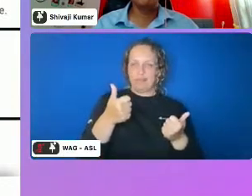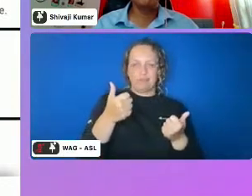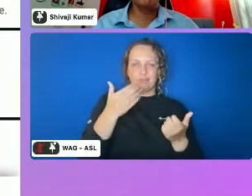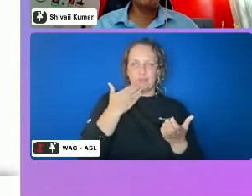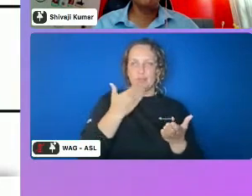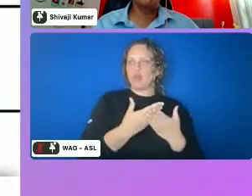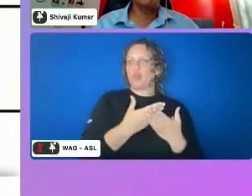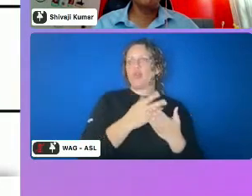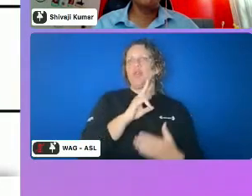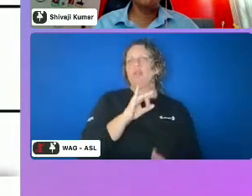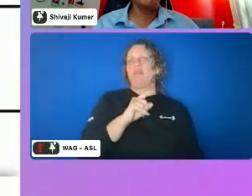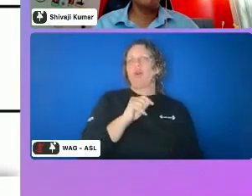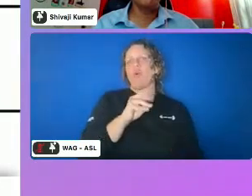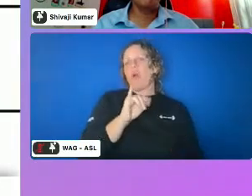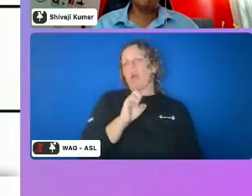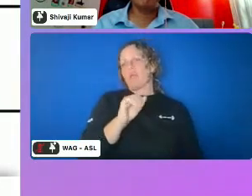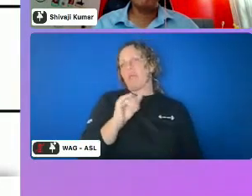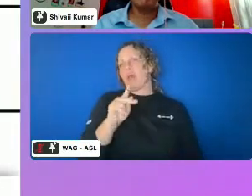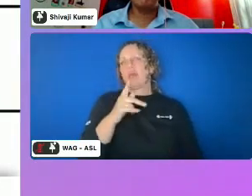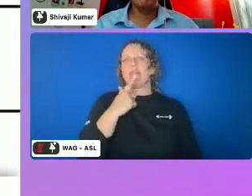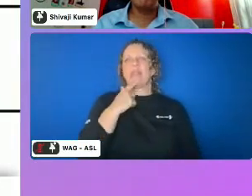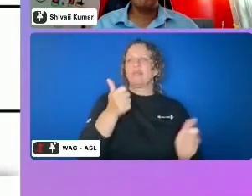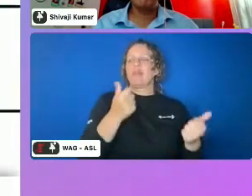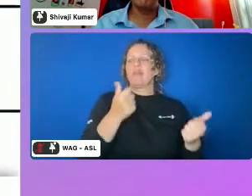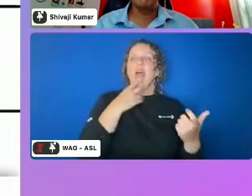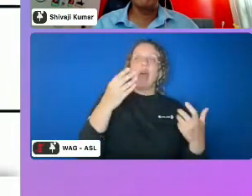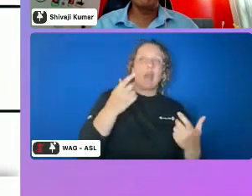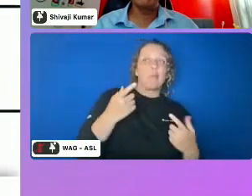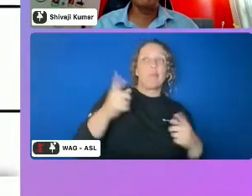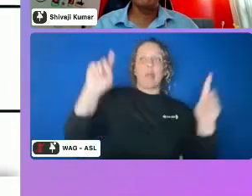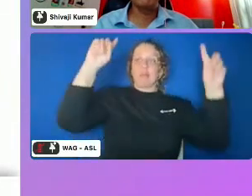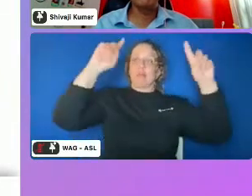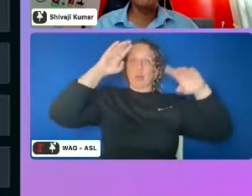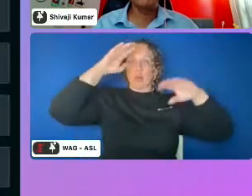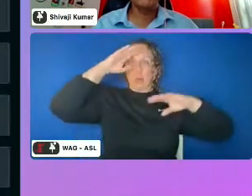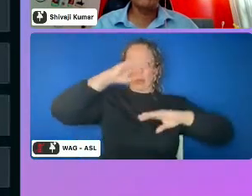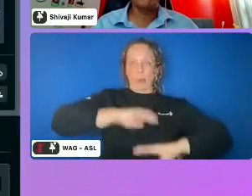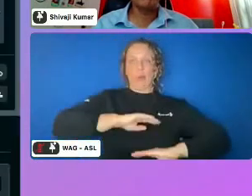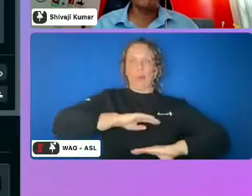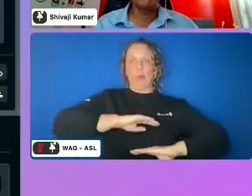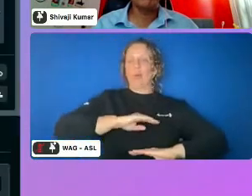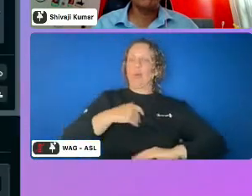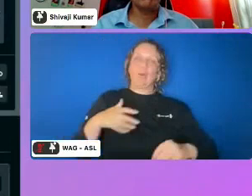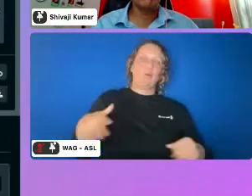Vaultwise Bank, we're good to go. And yes, woo, we are at full-on Axe clean.